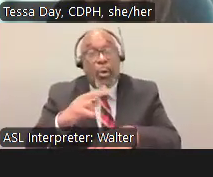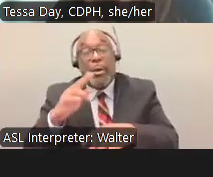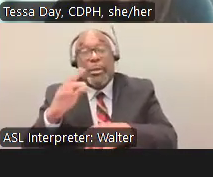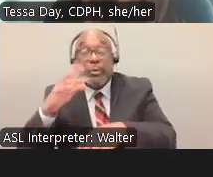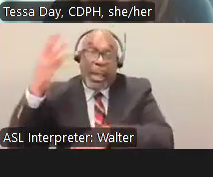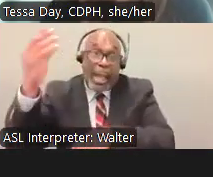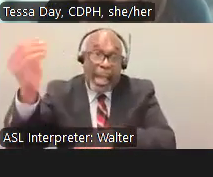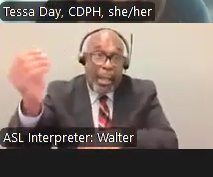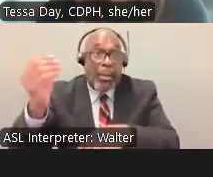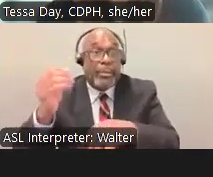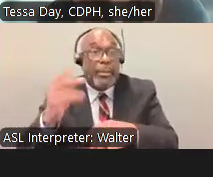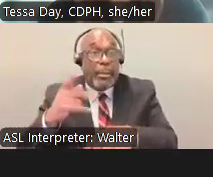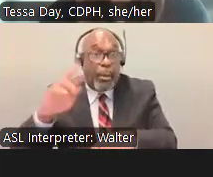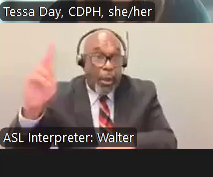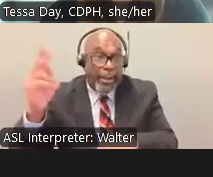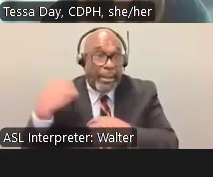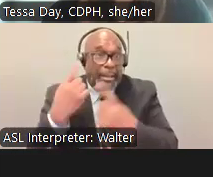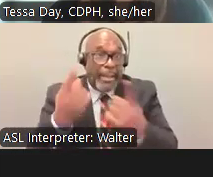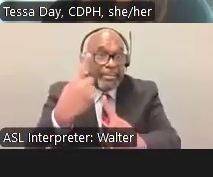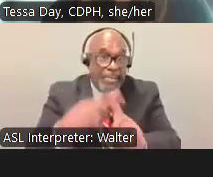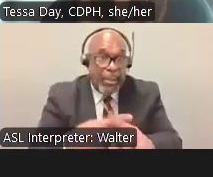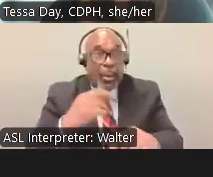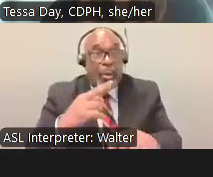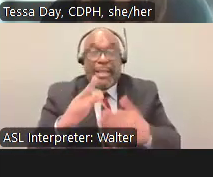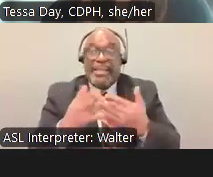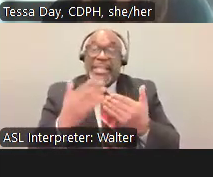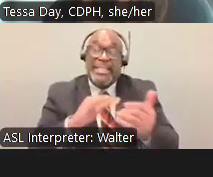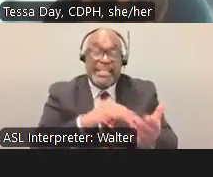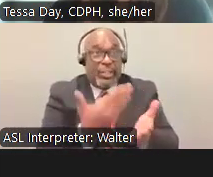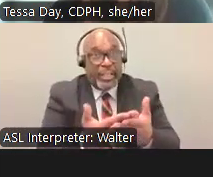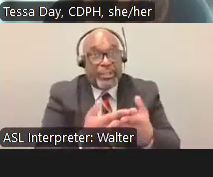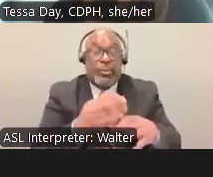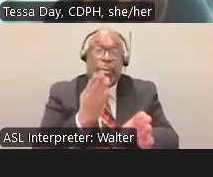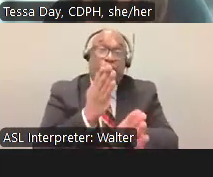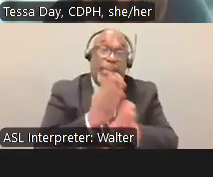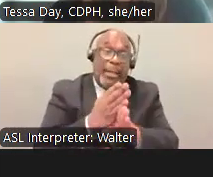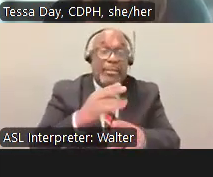13:33:35 that it's easy to get to a 13:33:38 transit stop from their home. 13:33:44 And I know Dr. Ige 13:33:46 mentioned it, one that